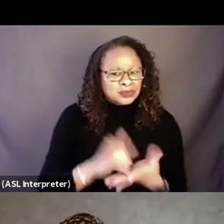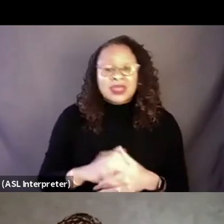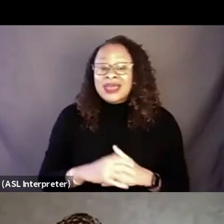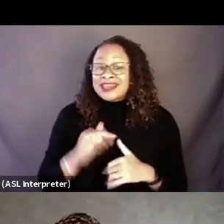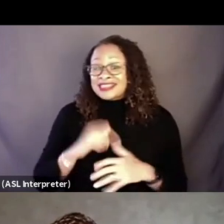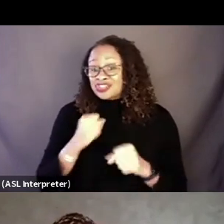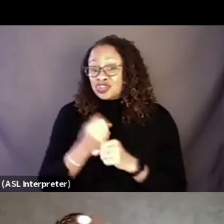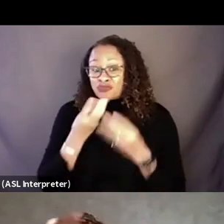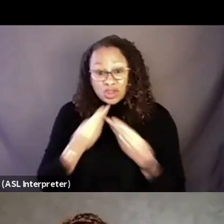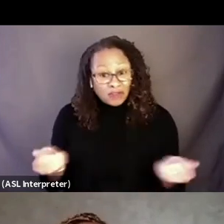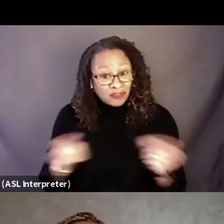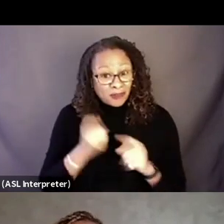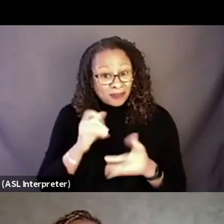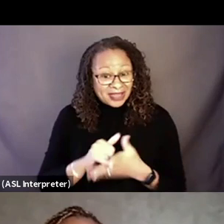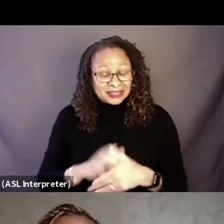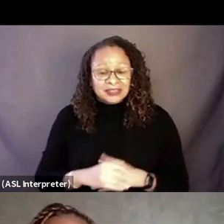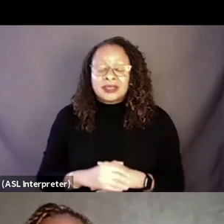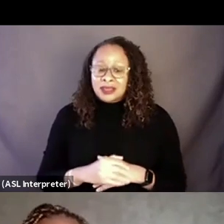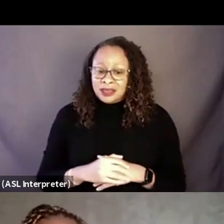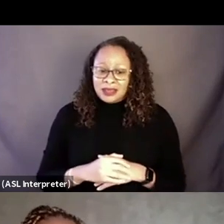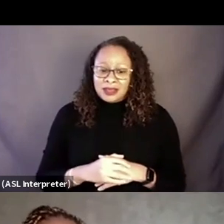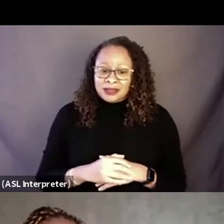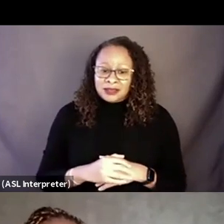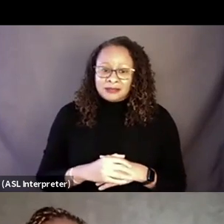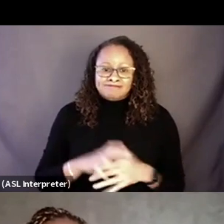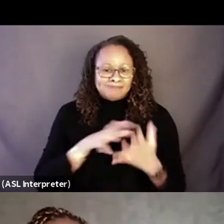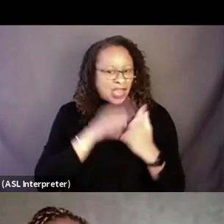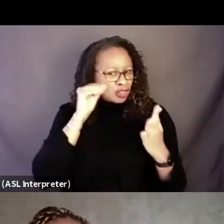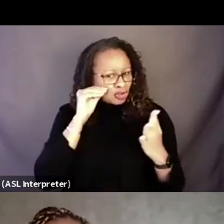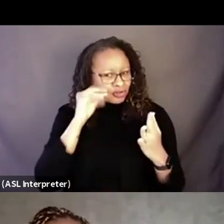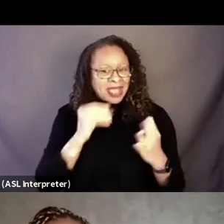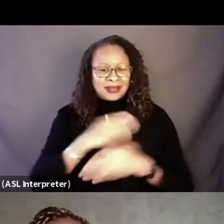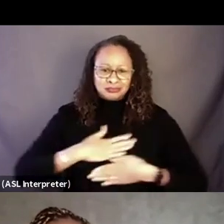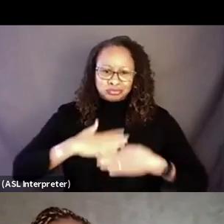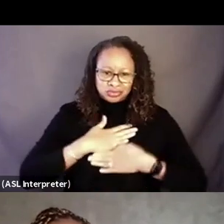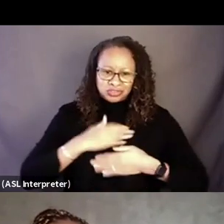from that and learn each other and appreciate each other in a whole new way.